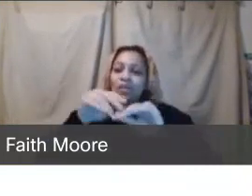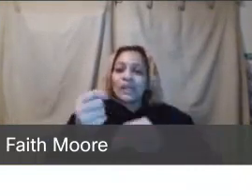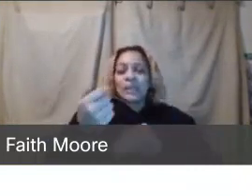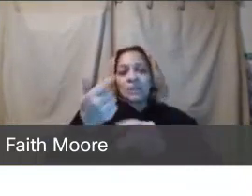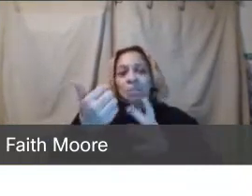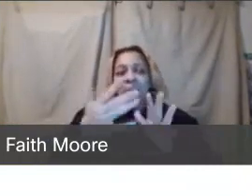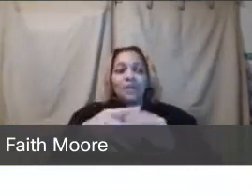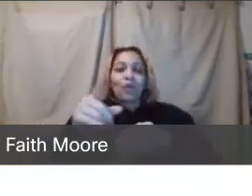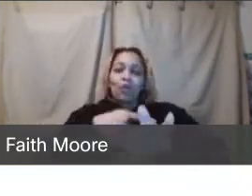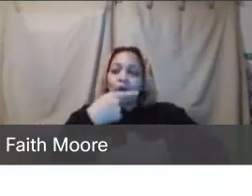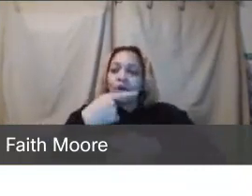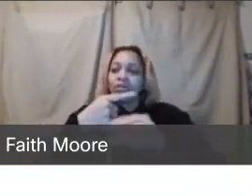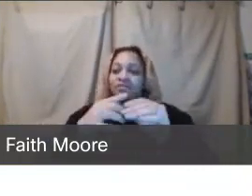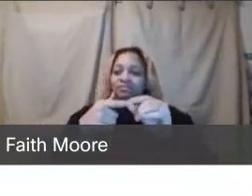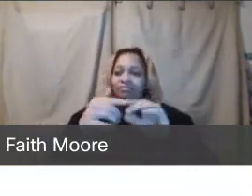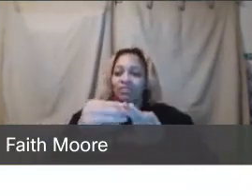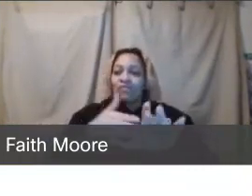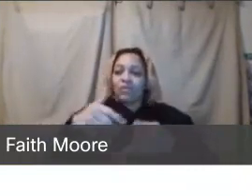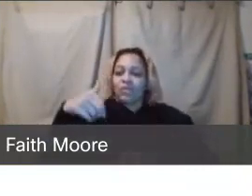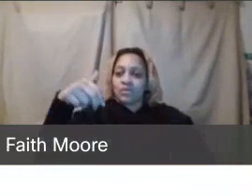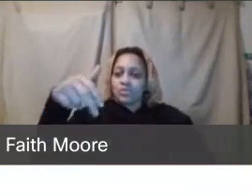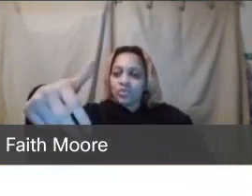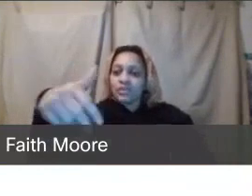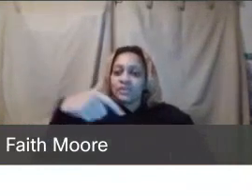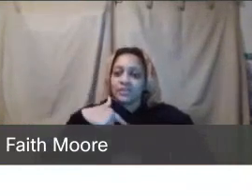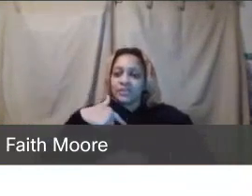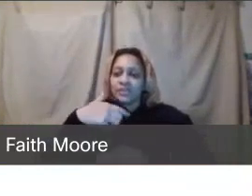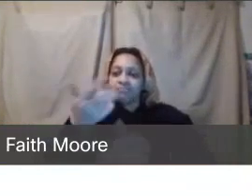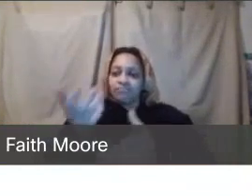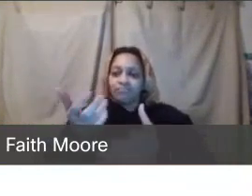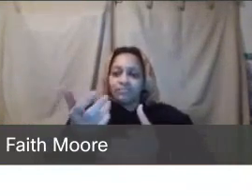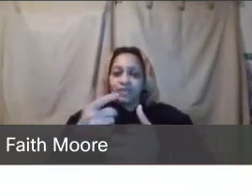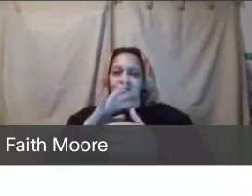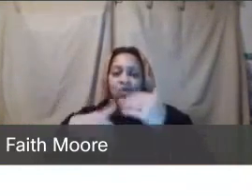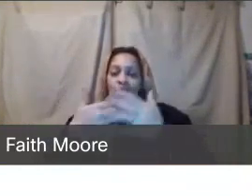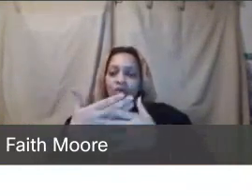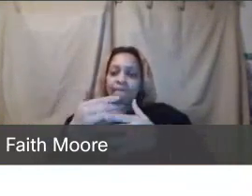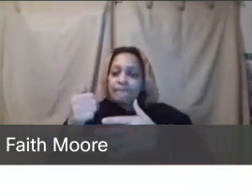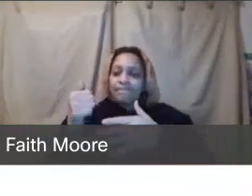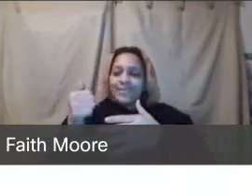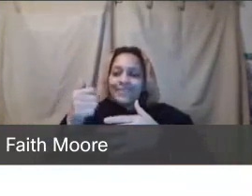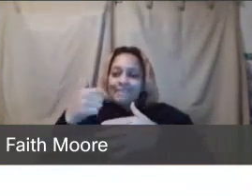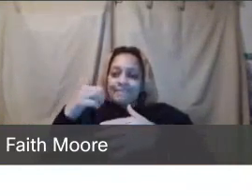Uh, time between crossing opportunities in exchange for an all pedestrian crossing signal, where.